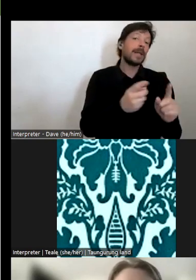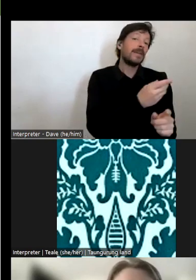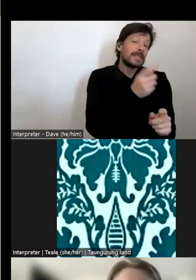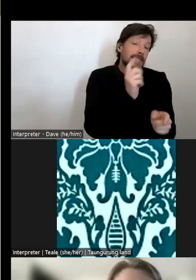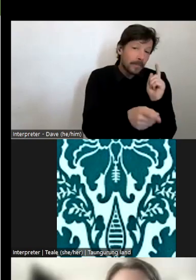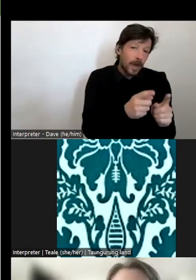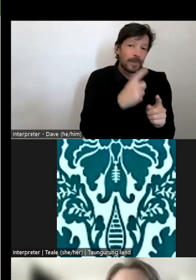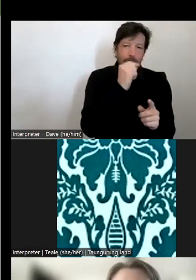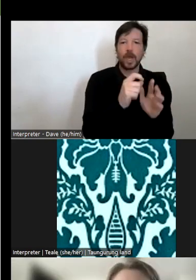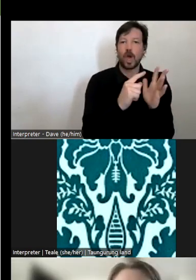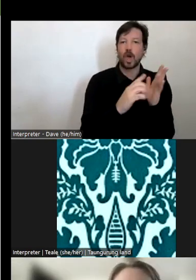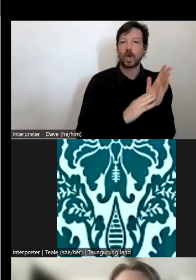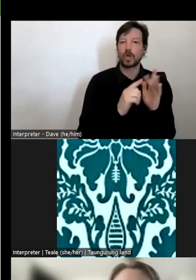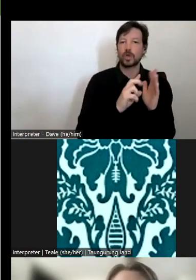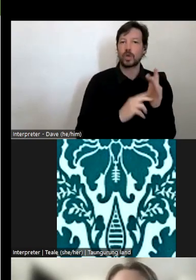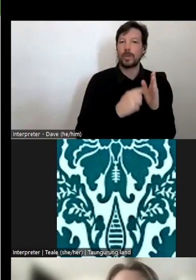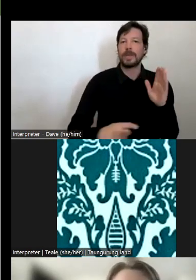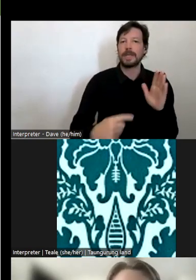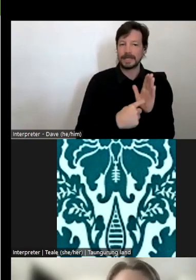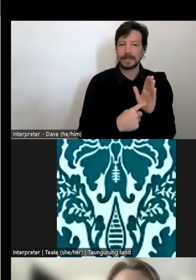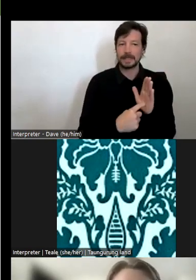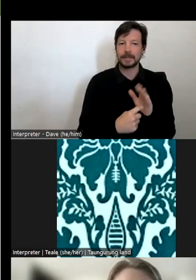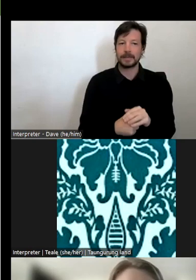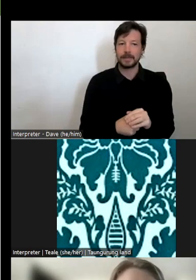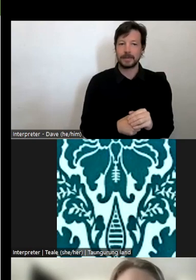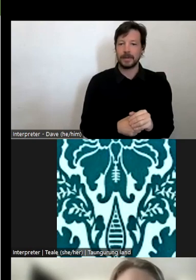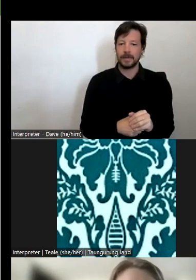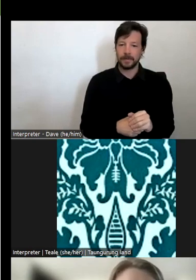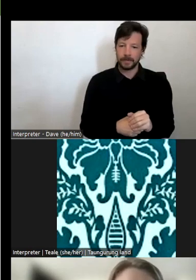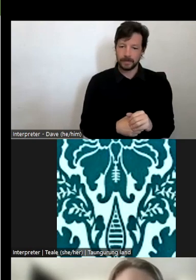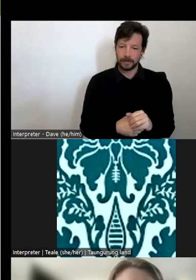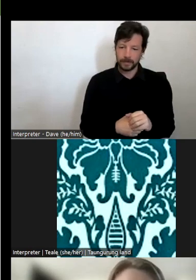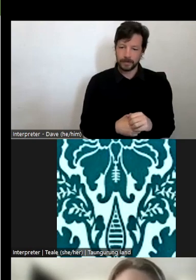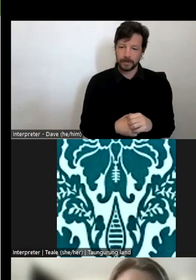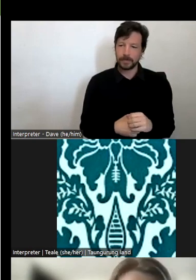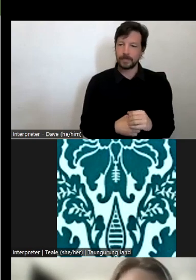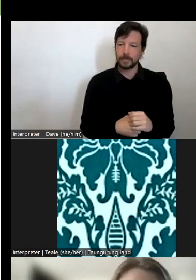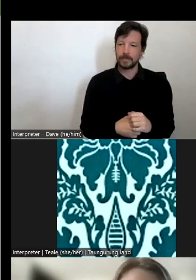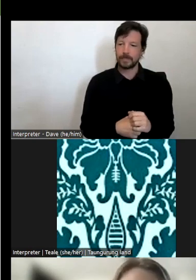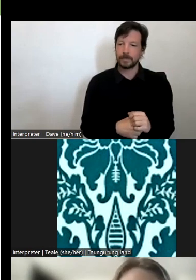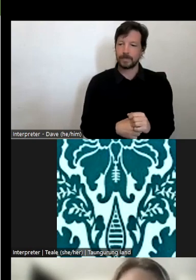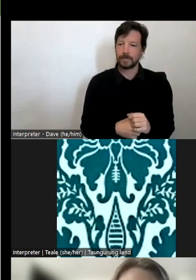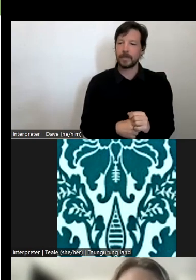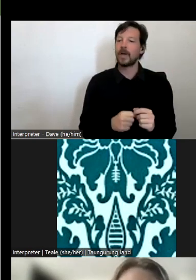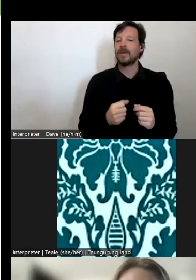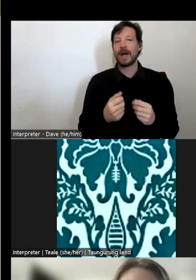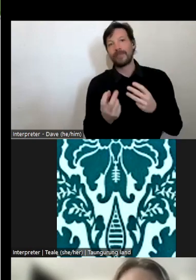And that's usually in each generation in that case. And there's another gene just to make it complicated